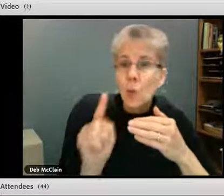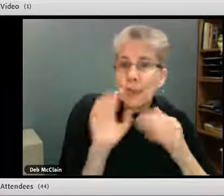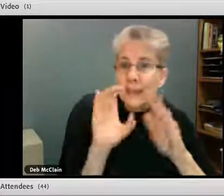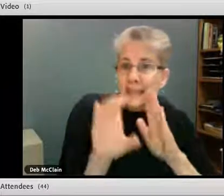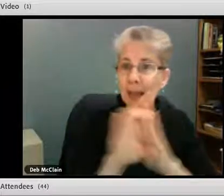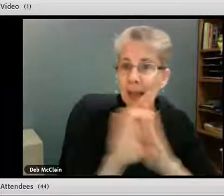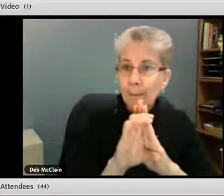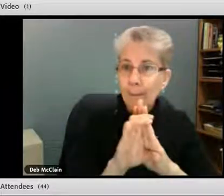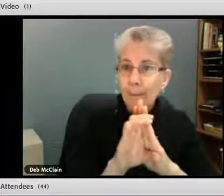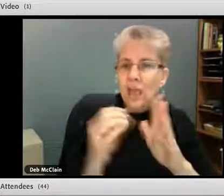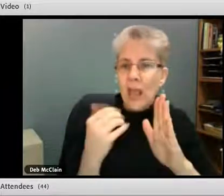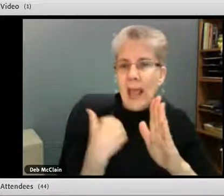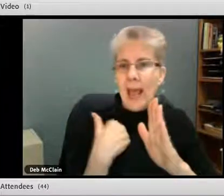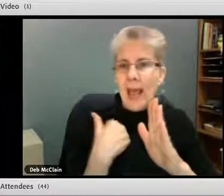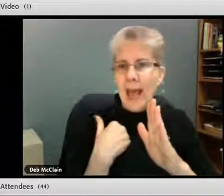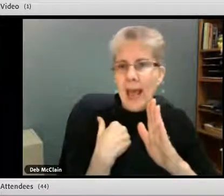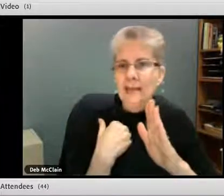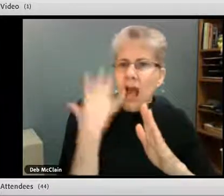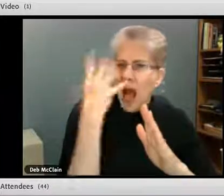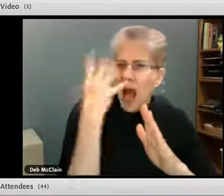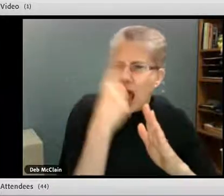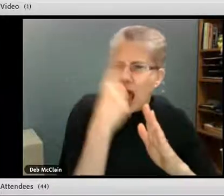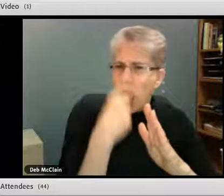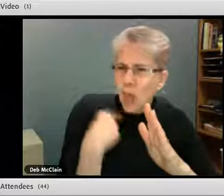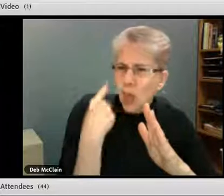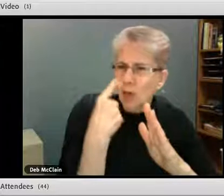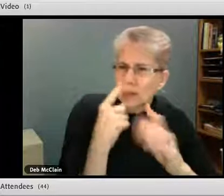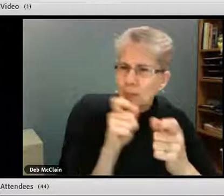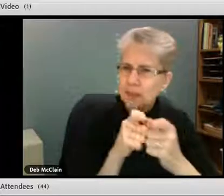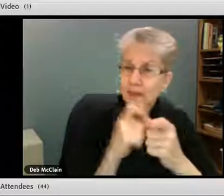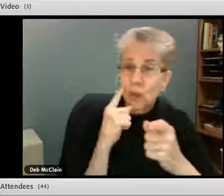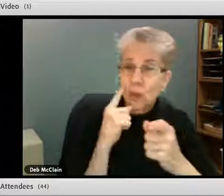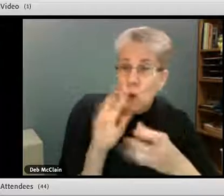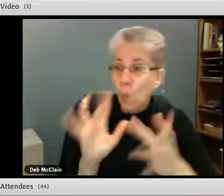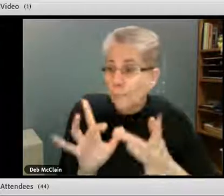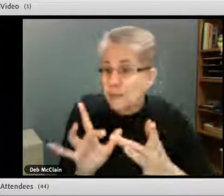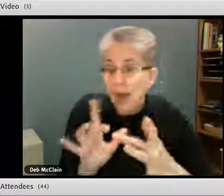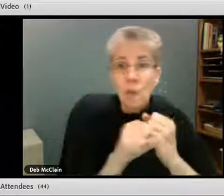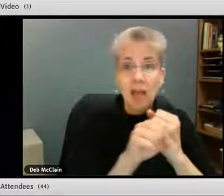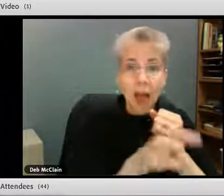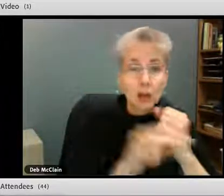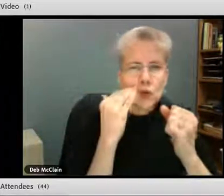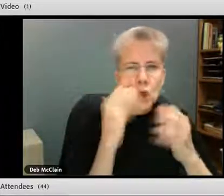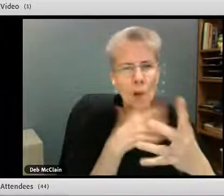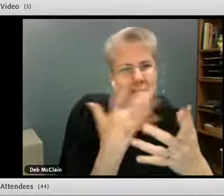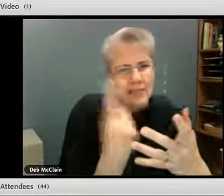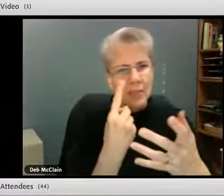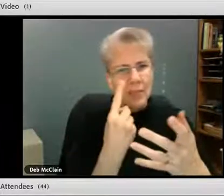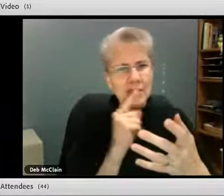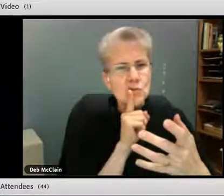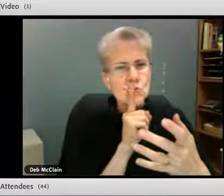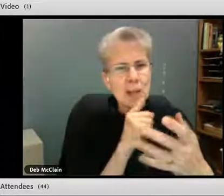For example, your website or even flyers. You know that you want something that's really bold. Or you know that you want something